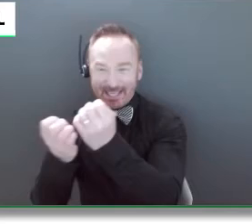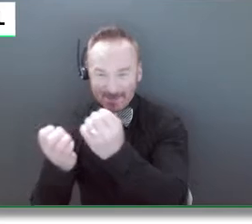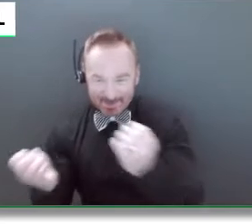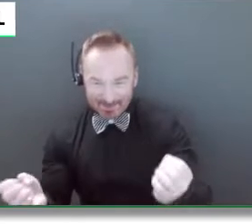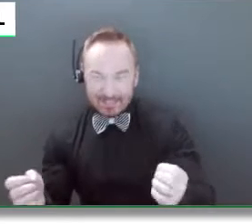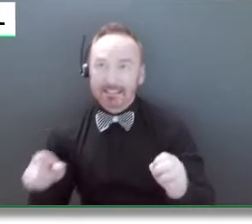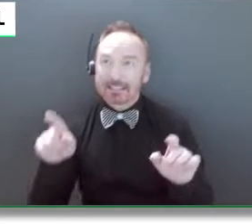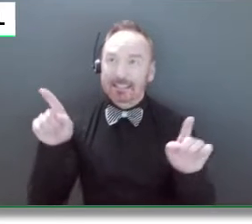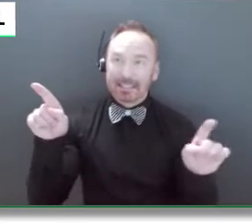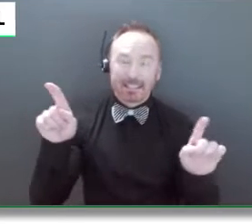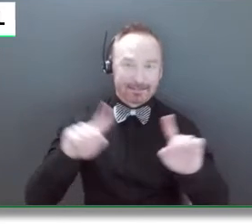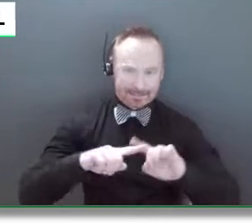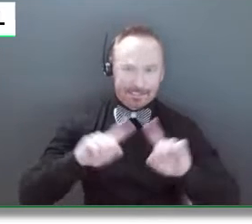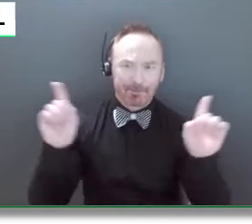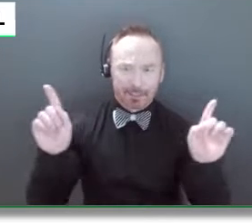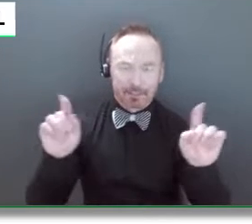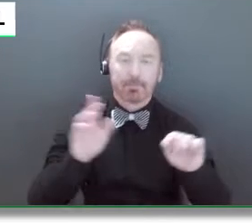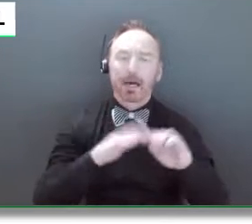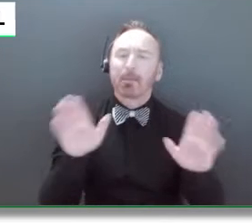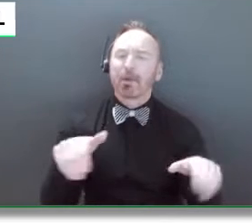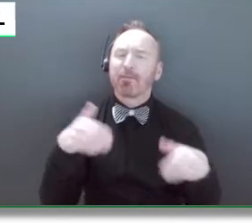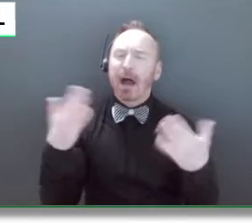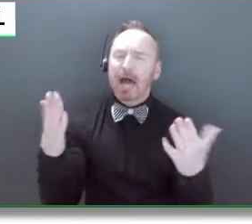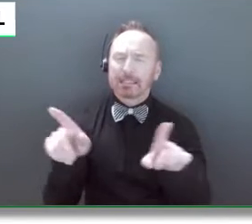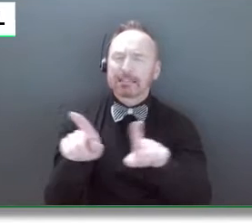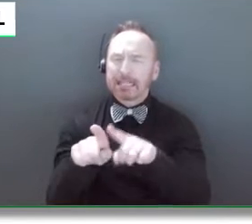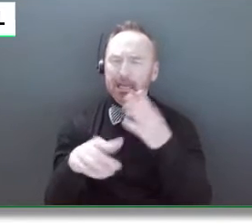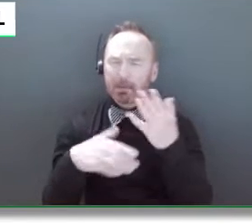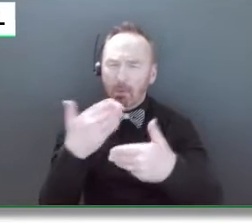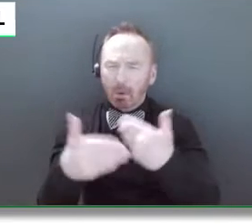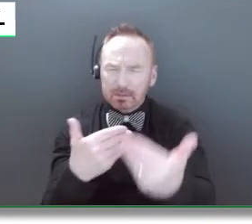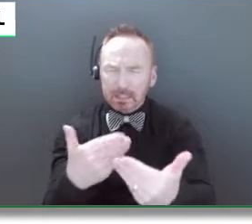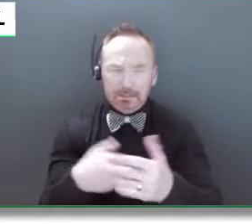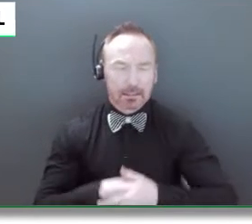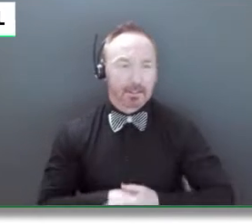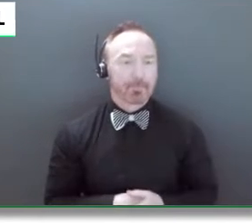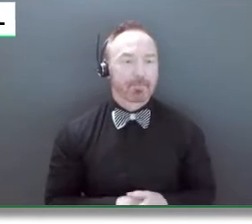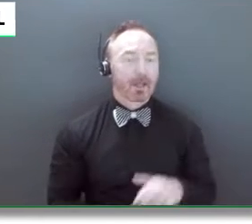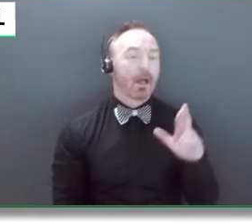I am currently, RAD is currently launching the first prototype of this in